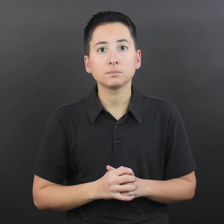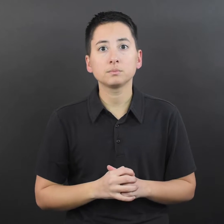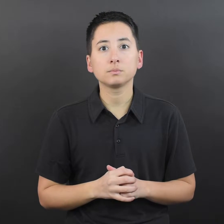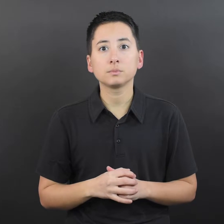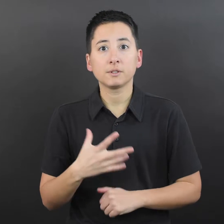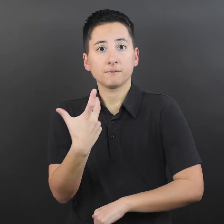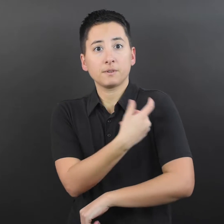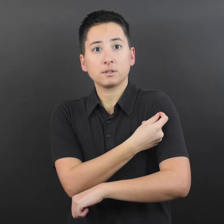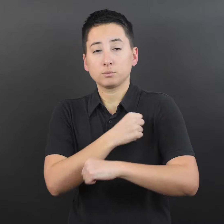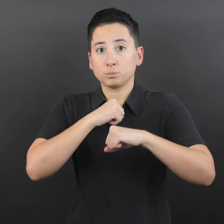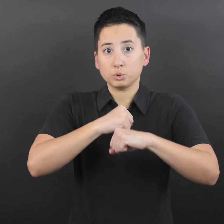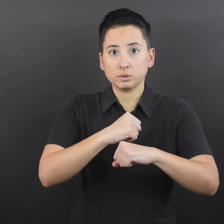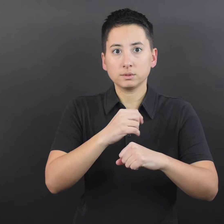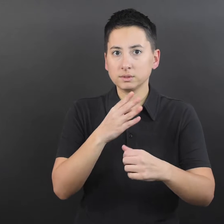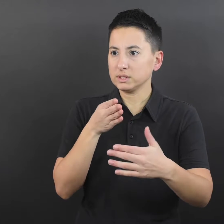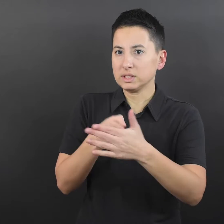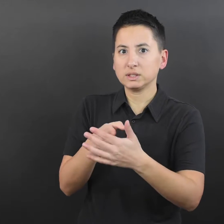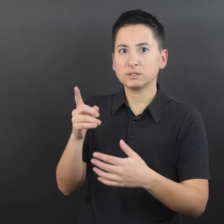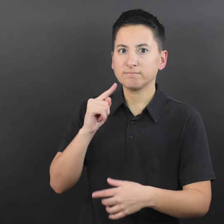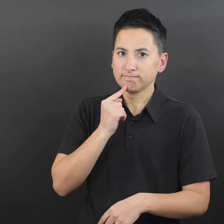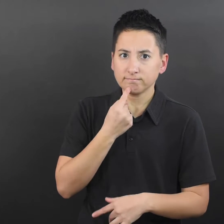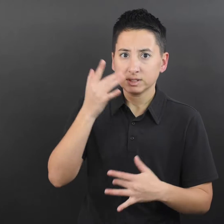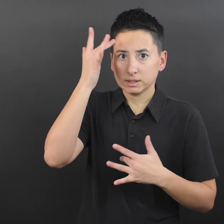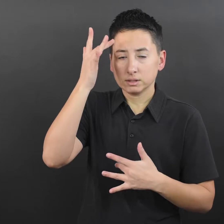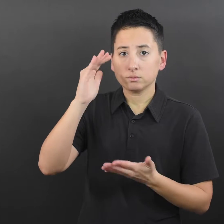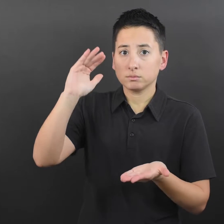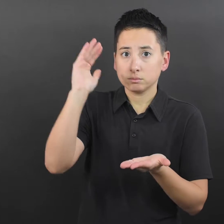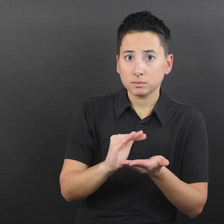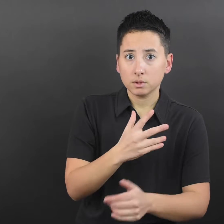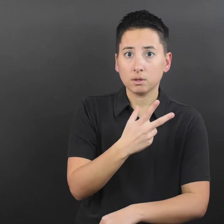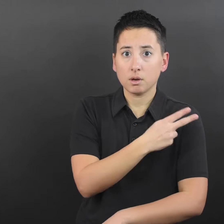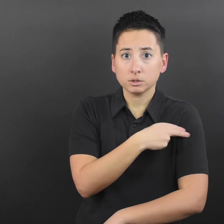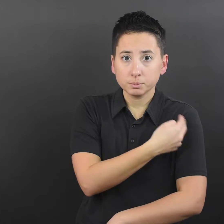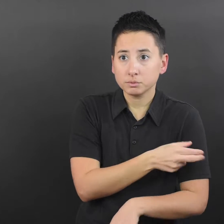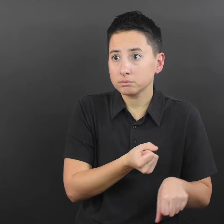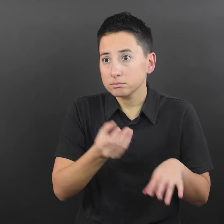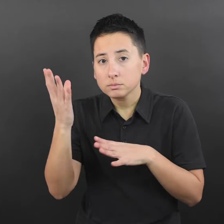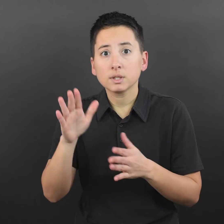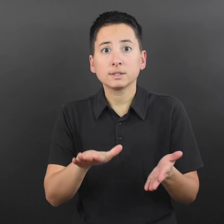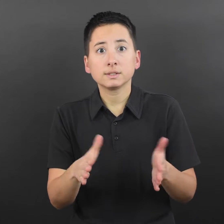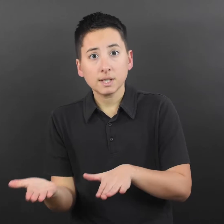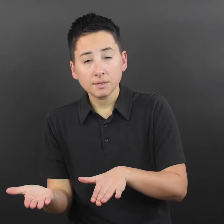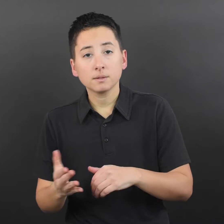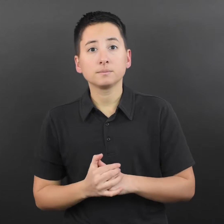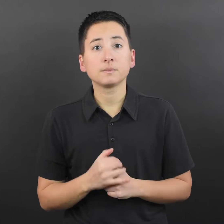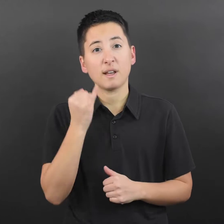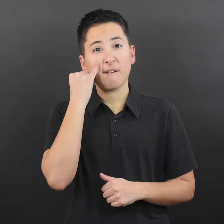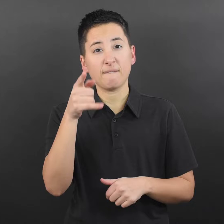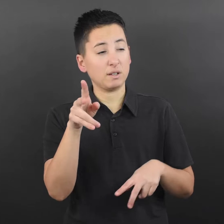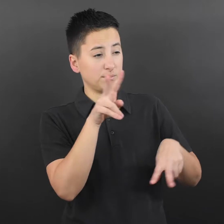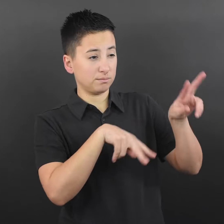The vaccine protects well against severe disease including hospitalization and death. When looking